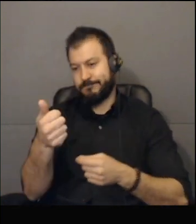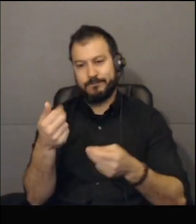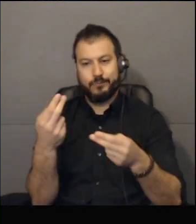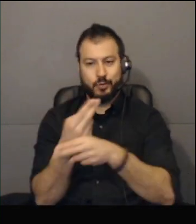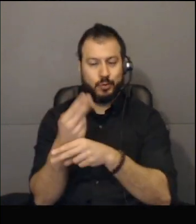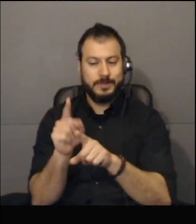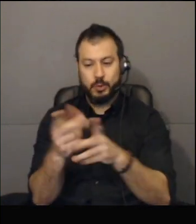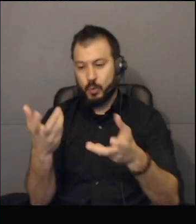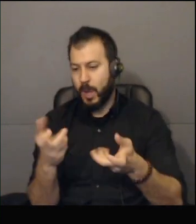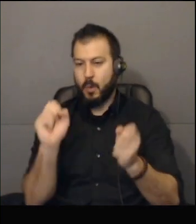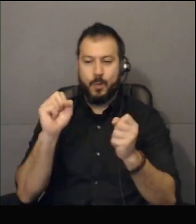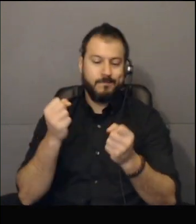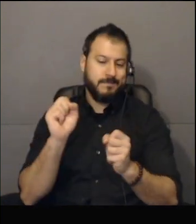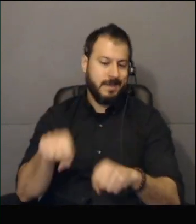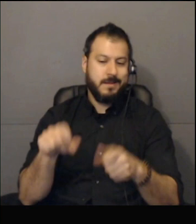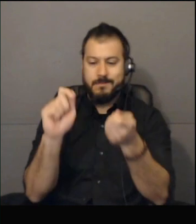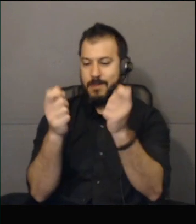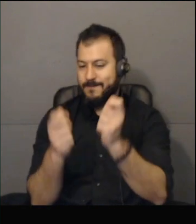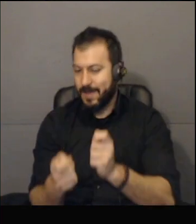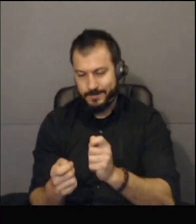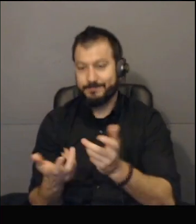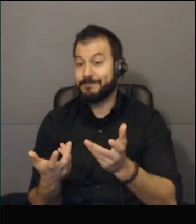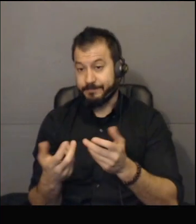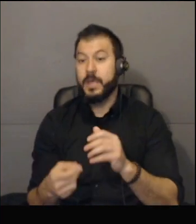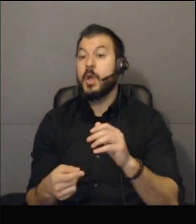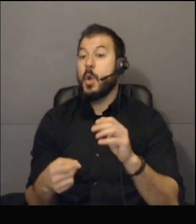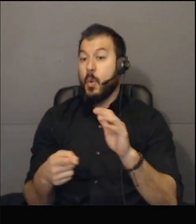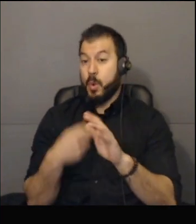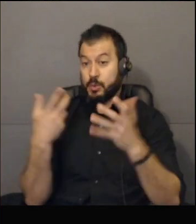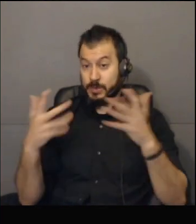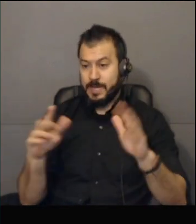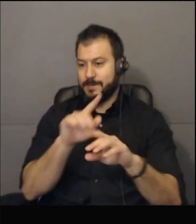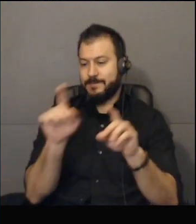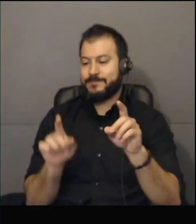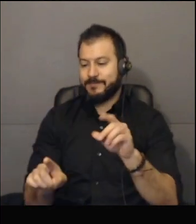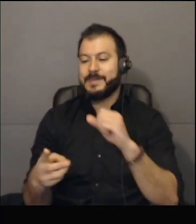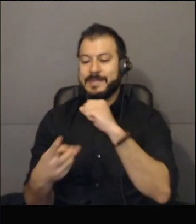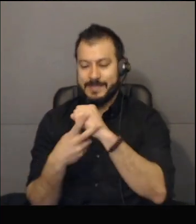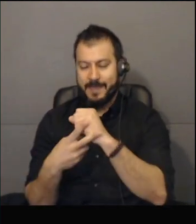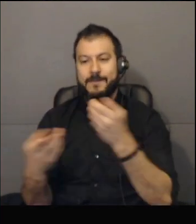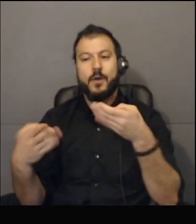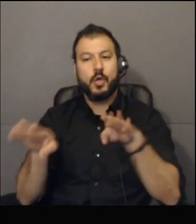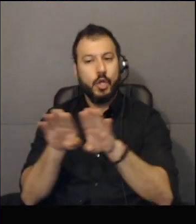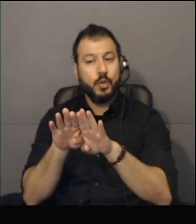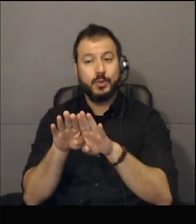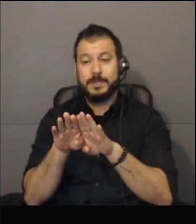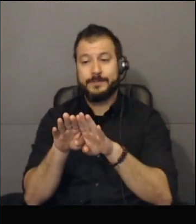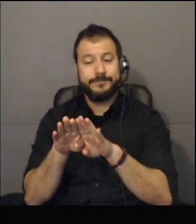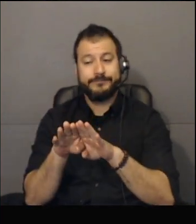In order to save it, you just buy seven close. Done and you see here very good.